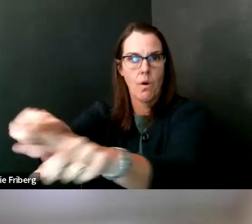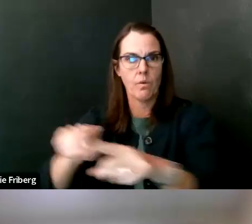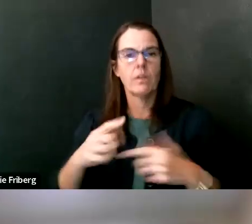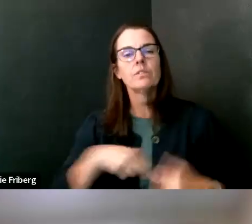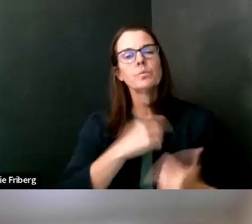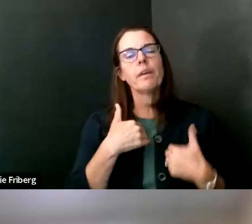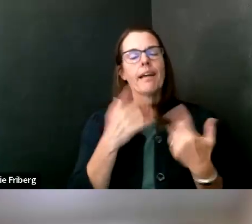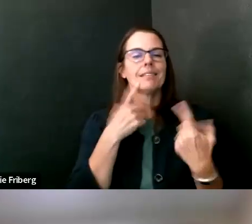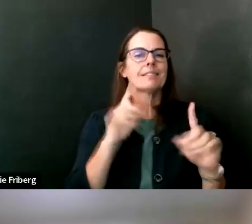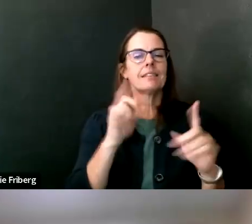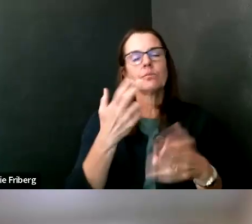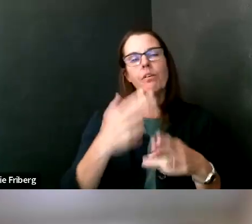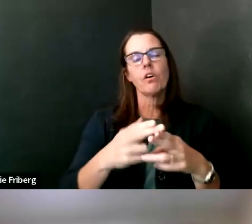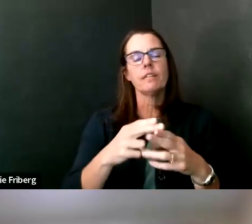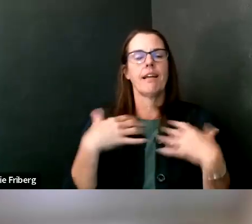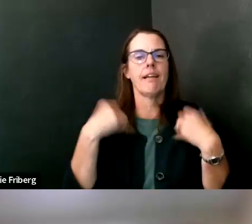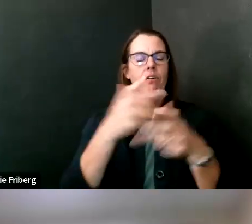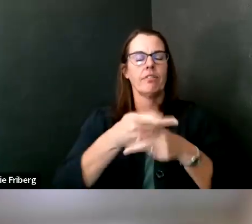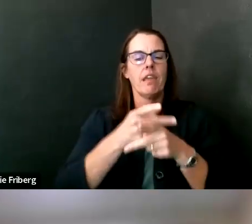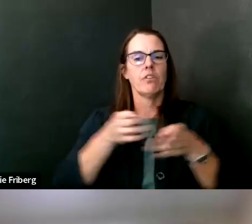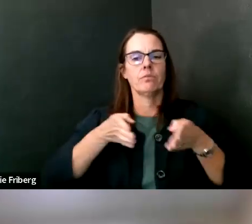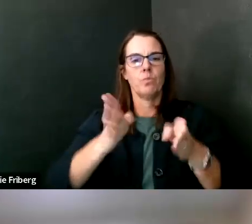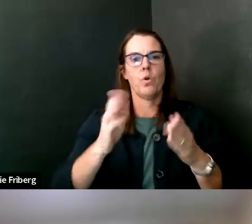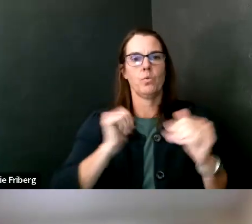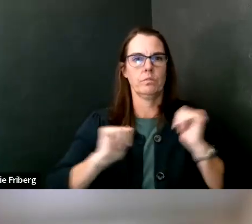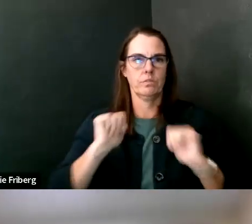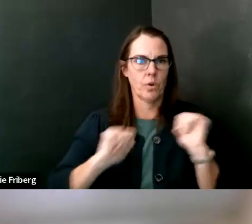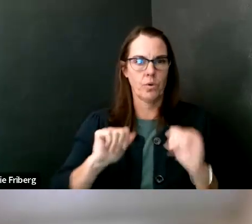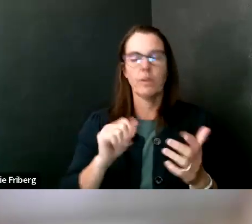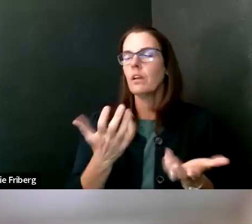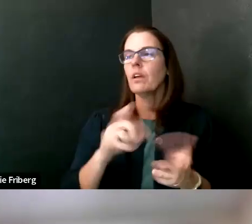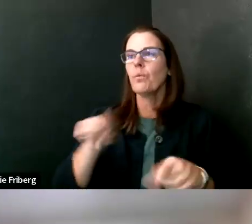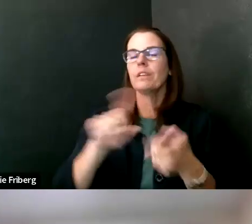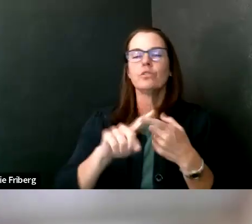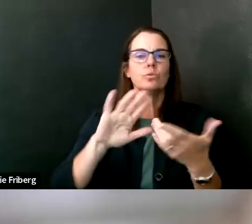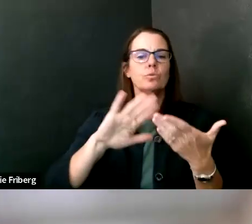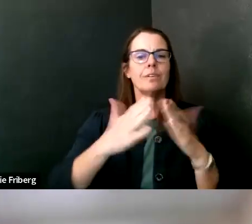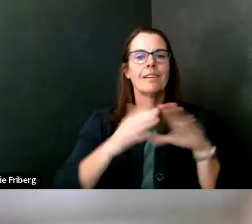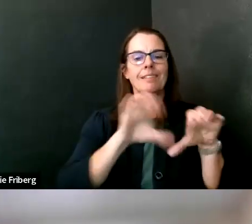healthcare road show where we went to neighborhood associations and uh senior centers uh agricultural